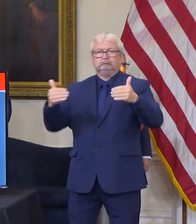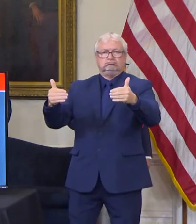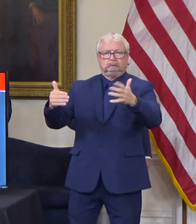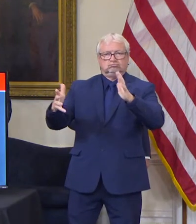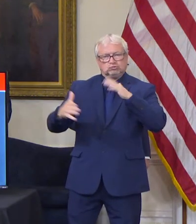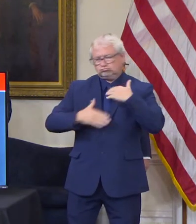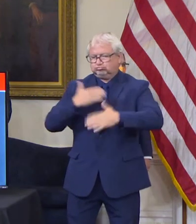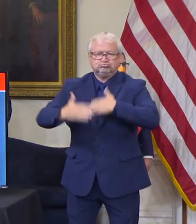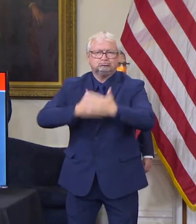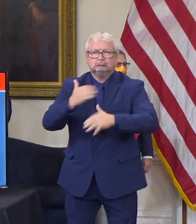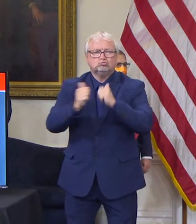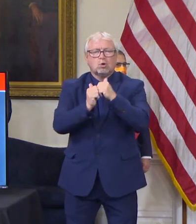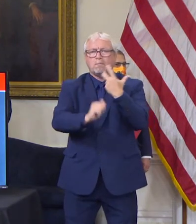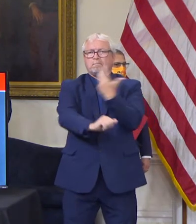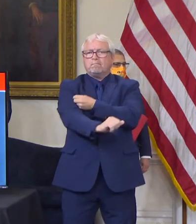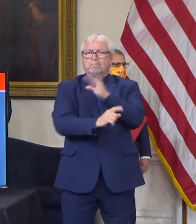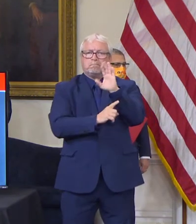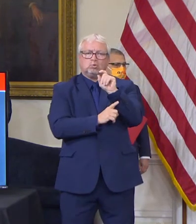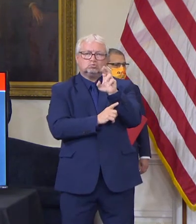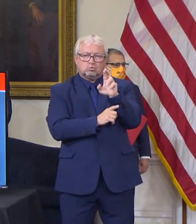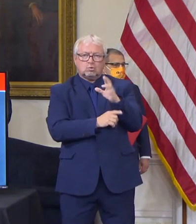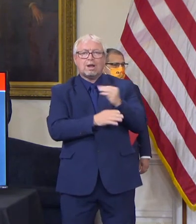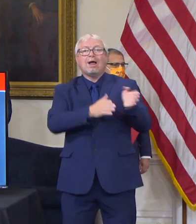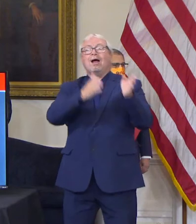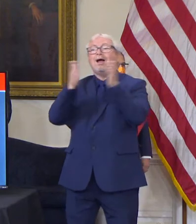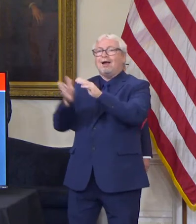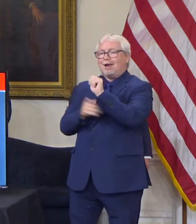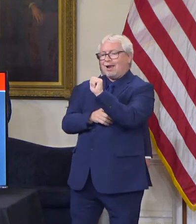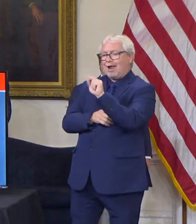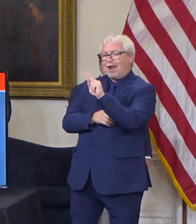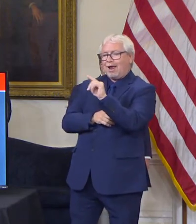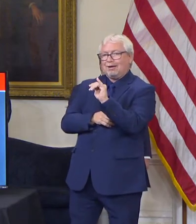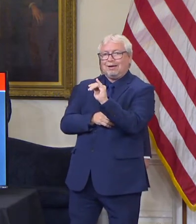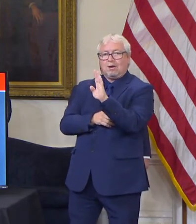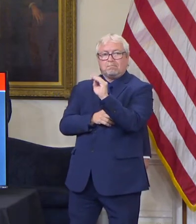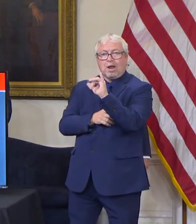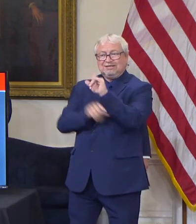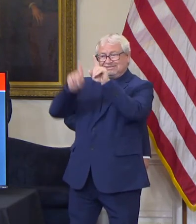In addition we launched the antibody order